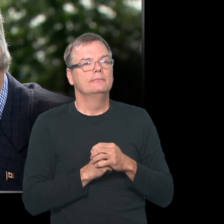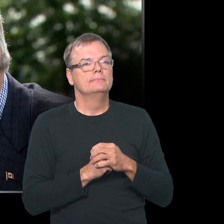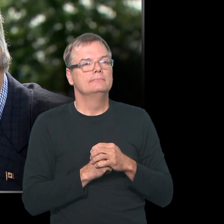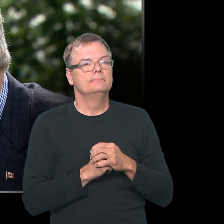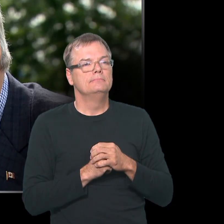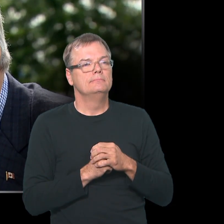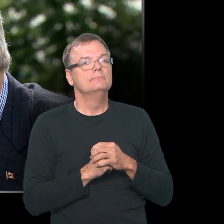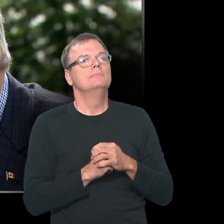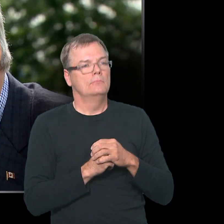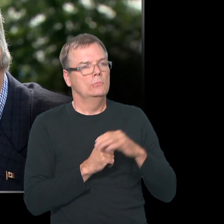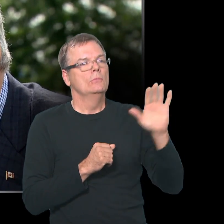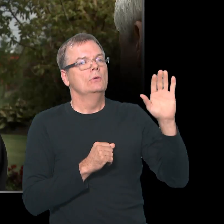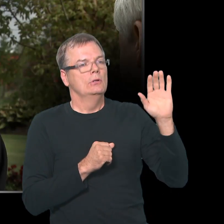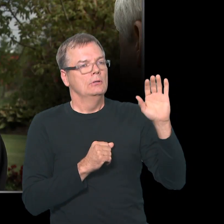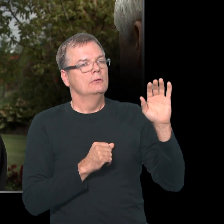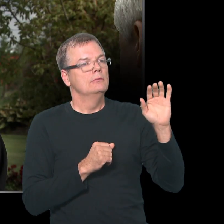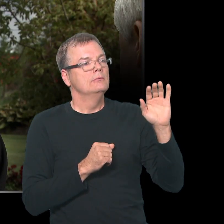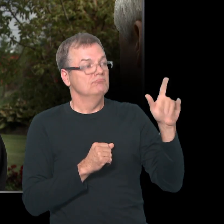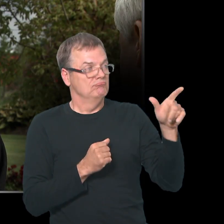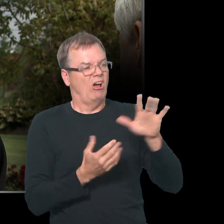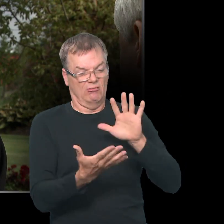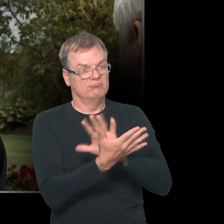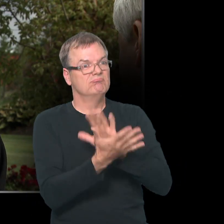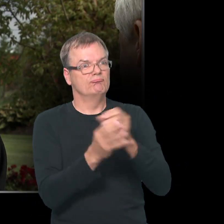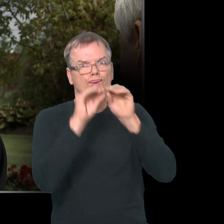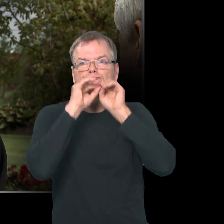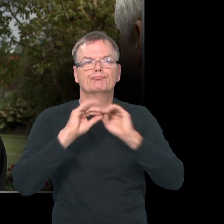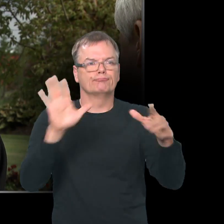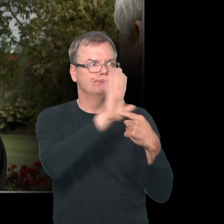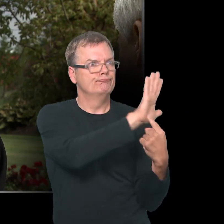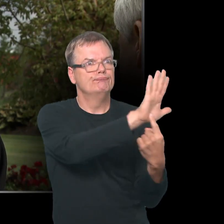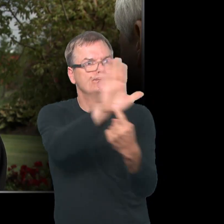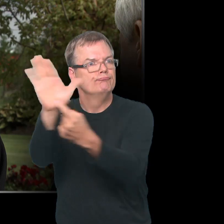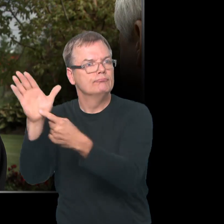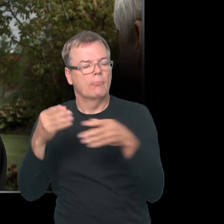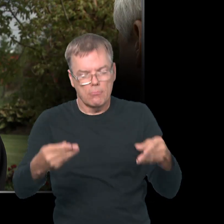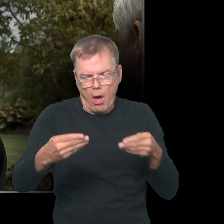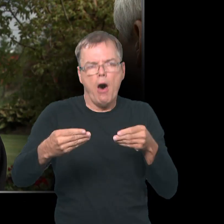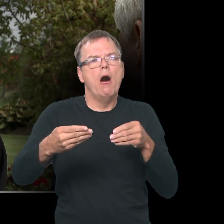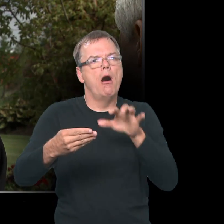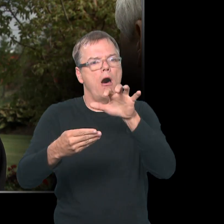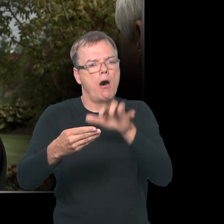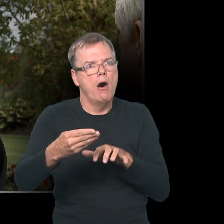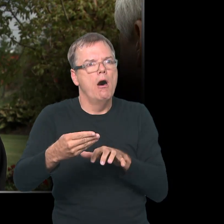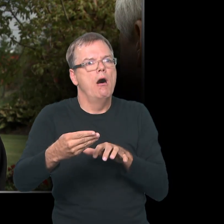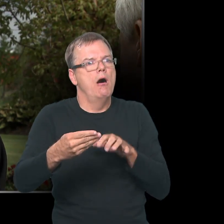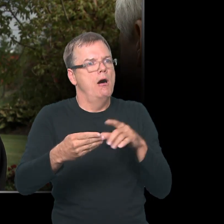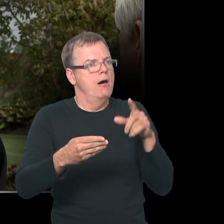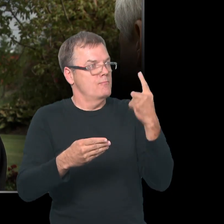That he deceived you on what was going on. The documents that have been released publicly